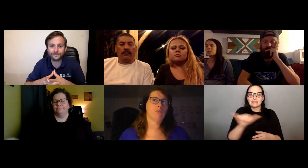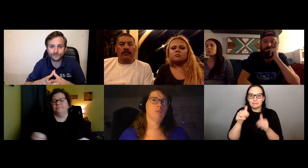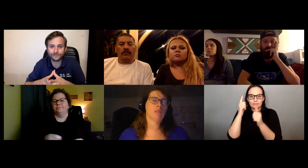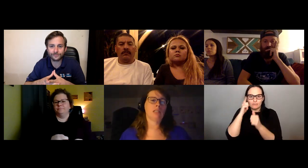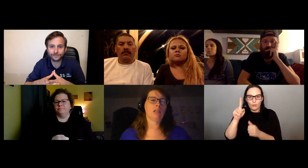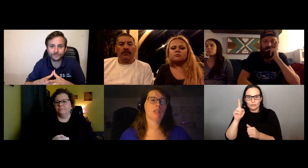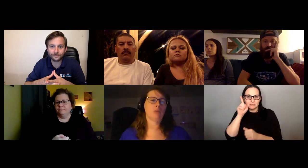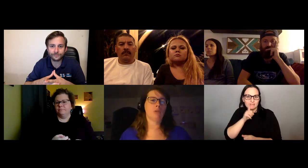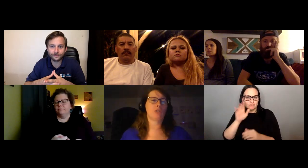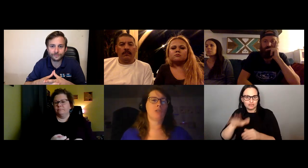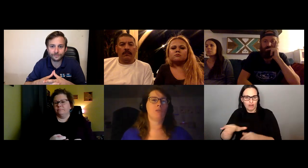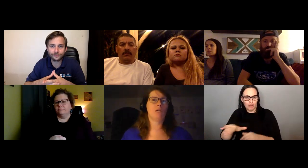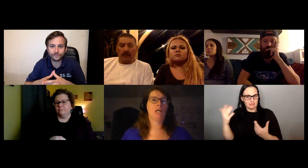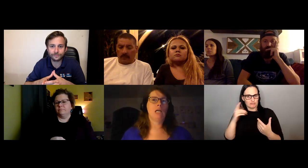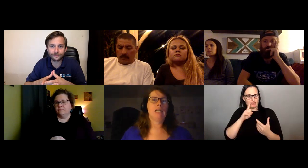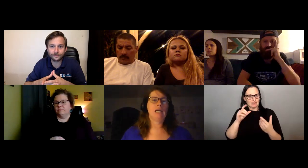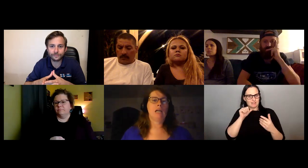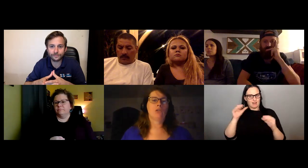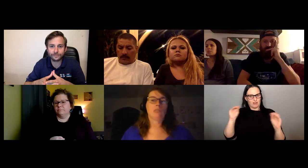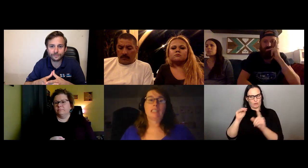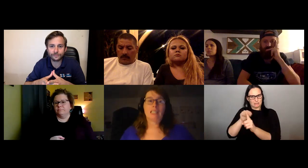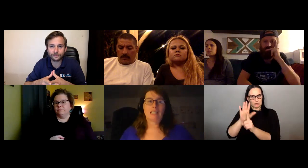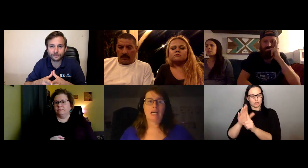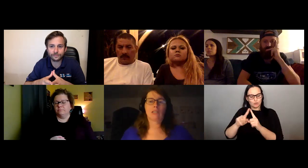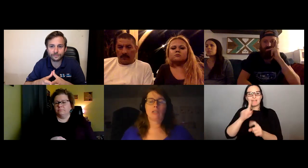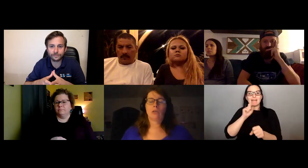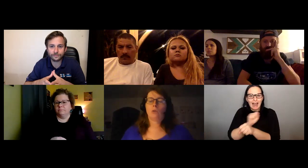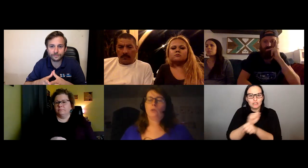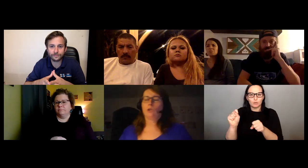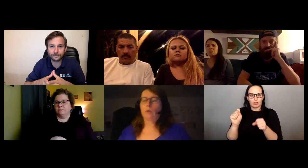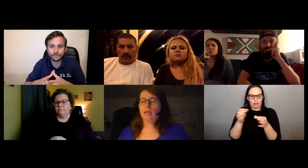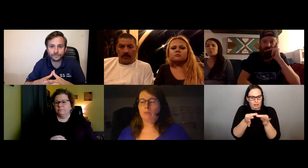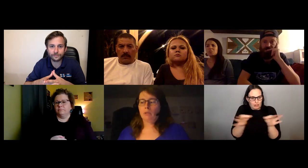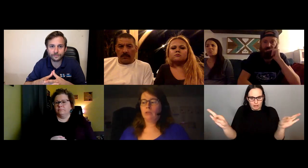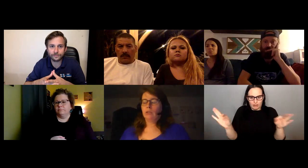that's not exposure to